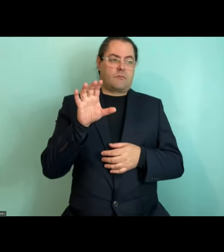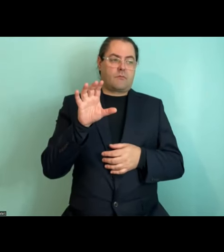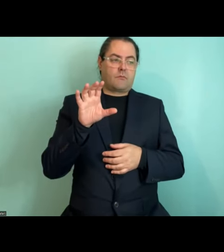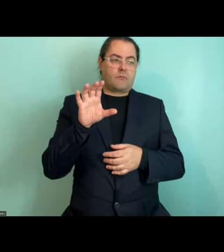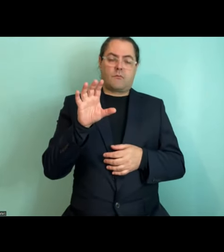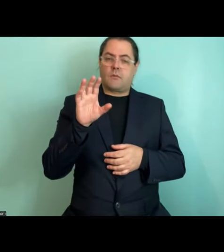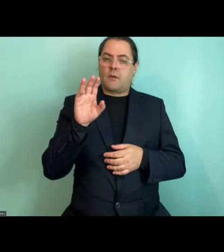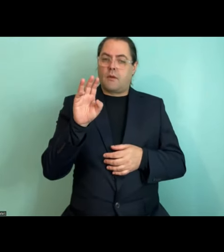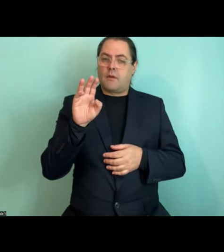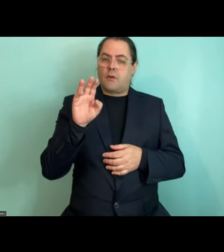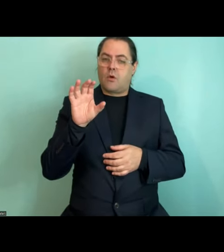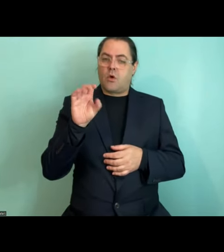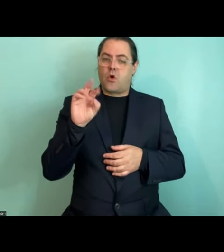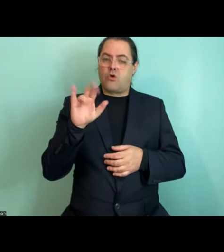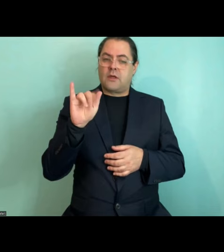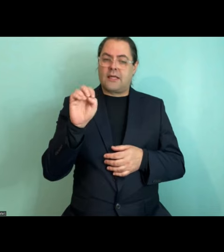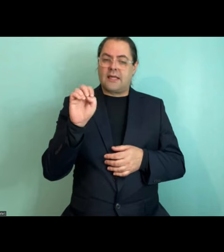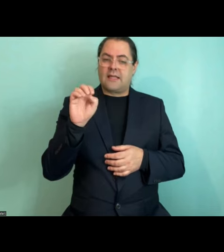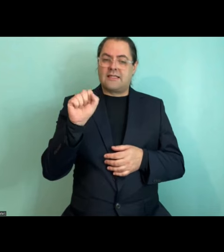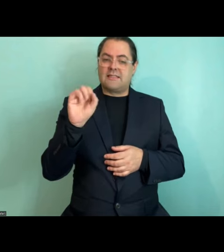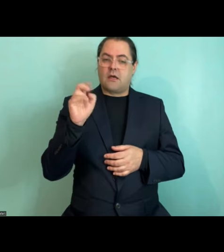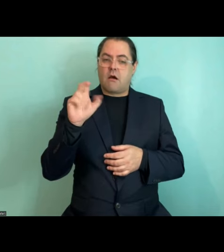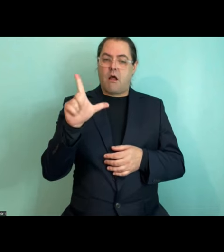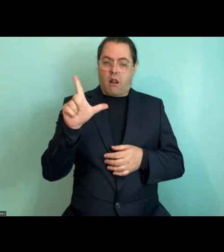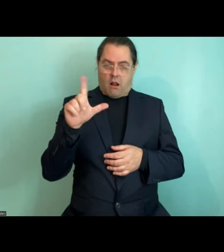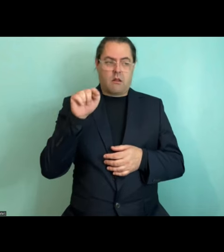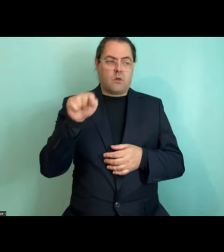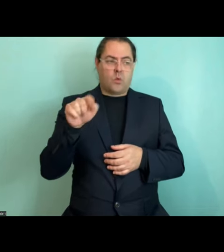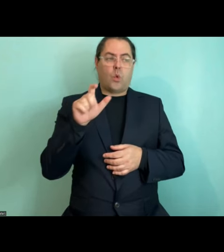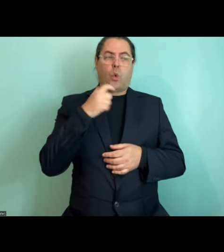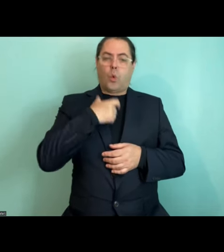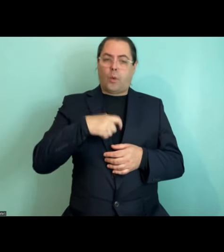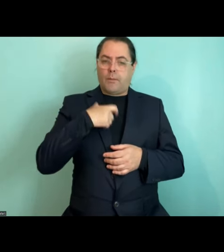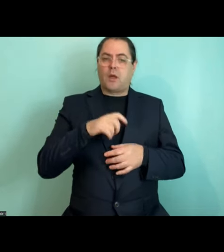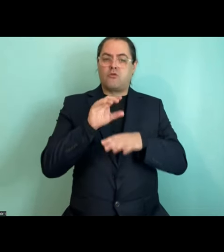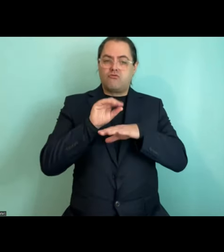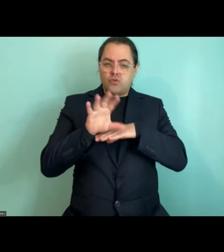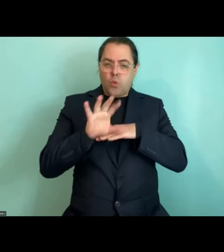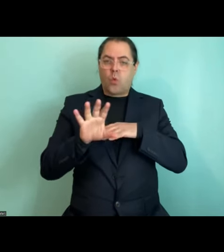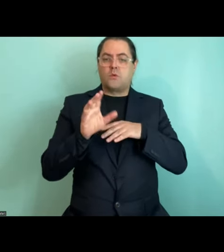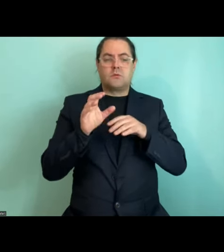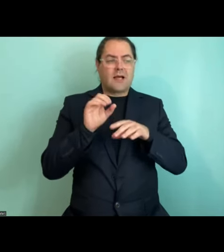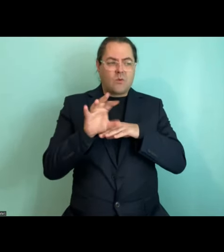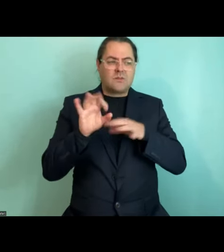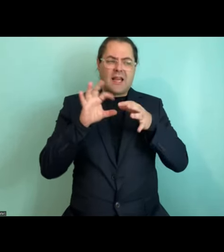pre Vatican you have more su loves bonded the time and have national in no time.